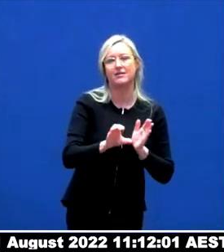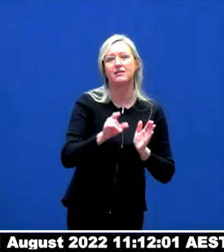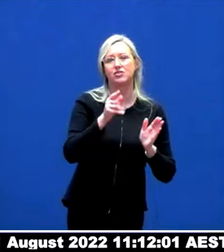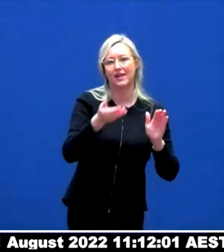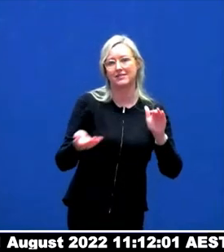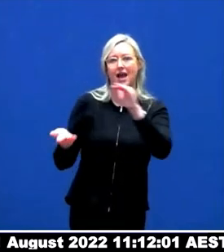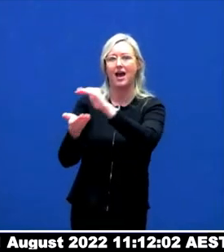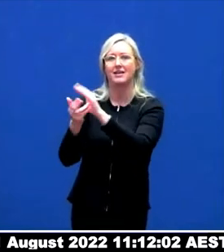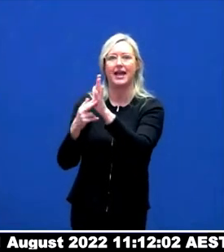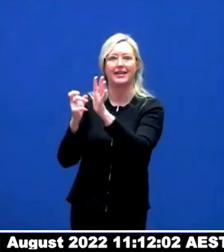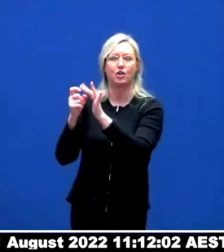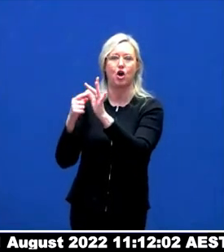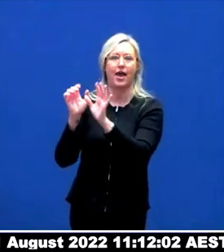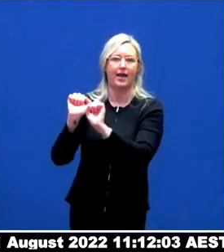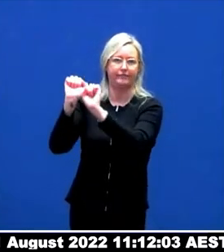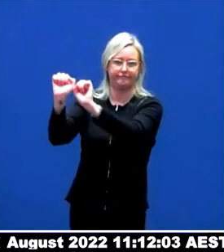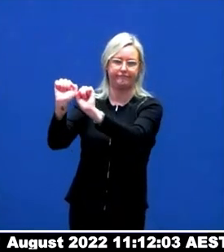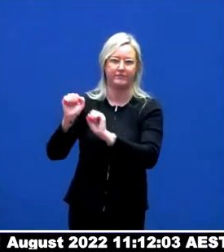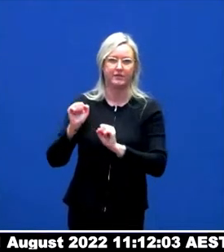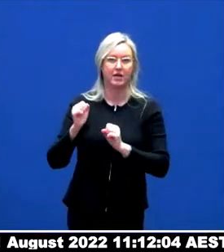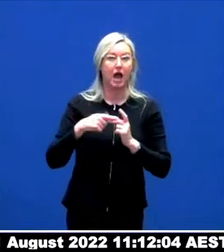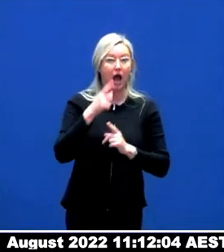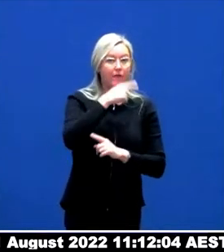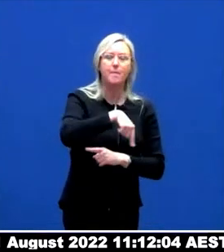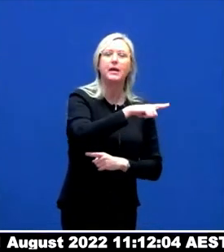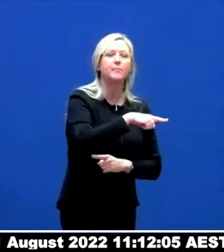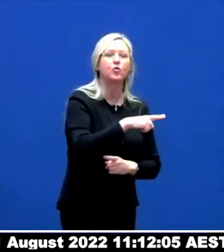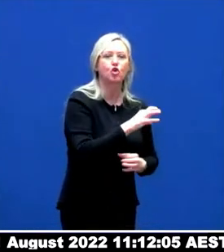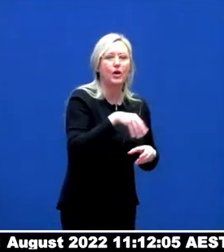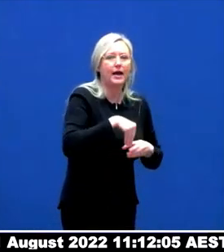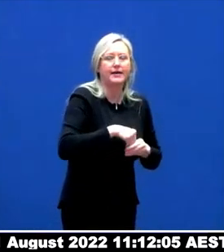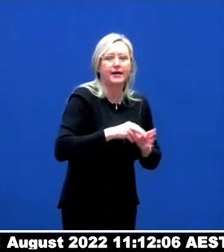That's different than, I think, people outside the NDIS who may be homeless or have